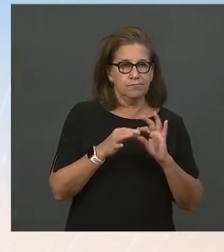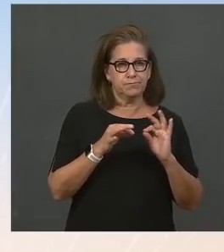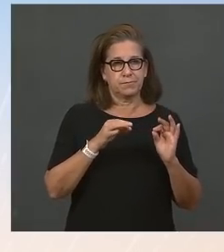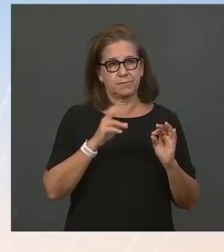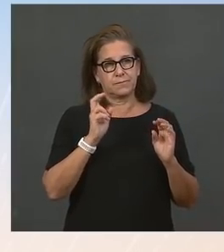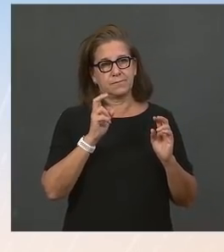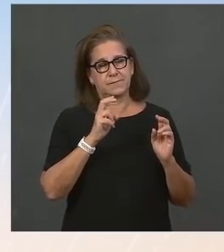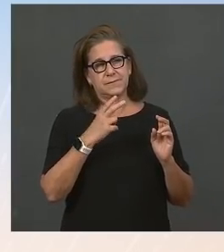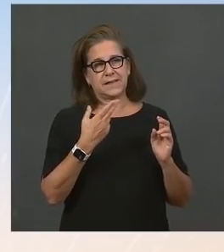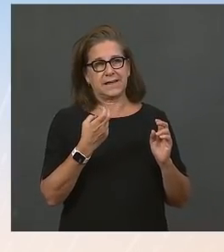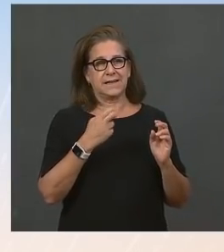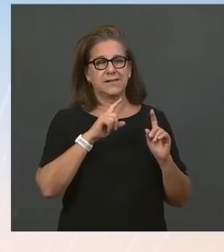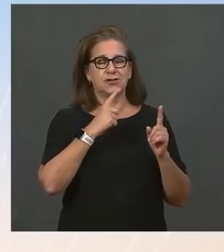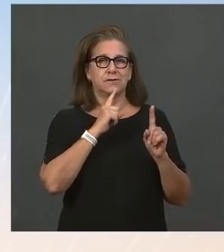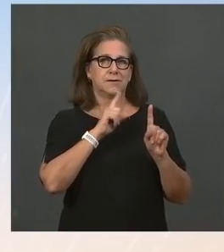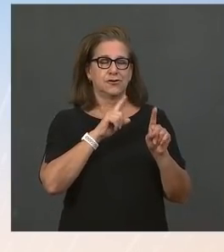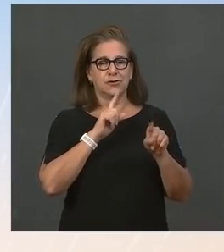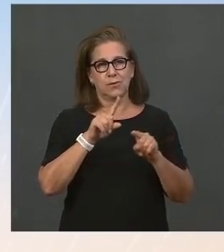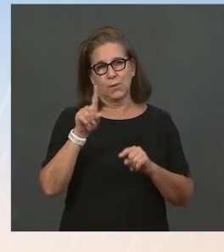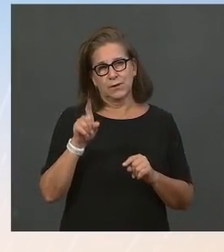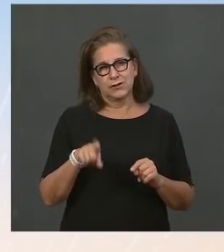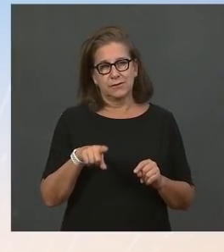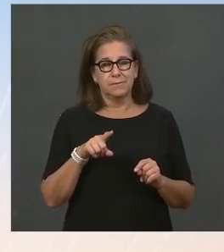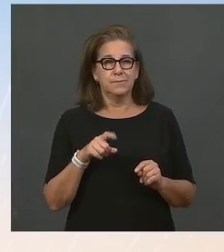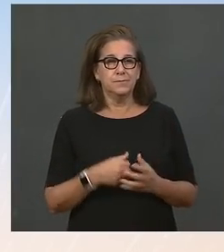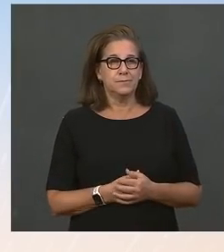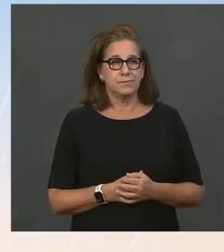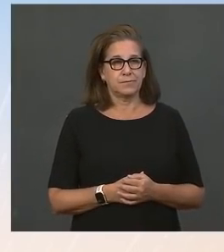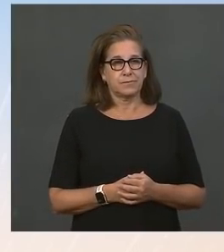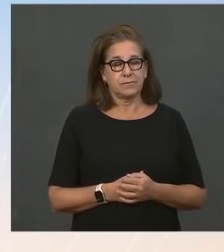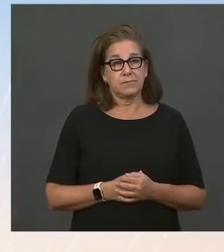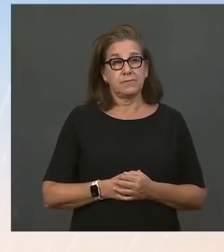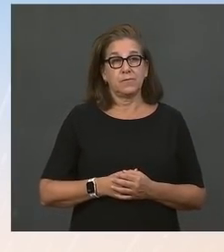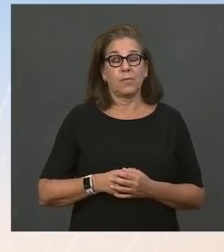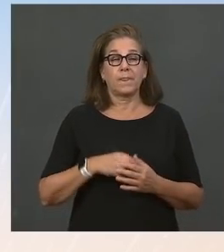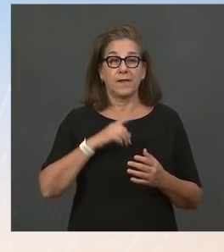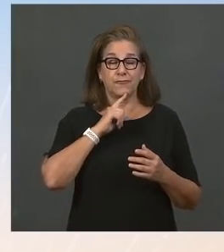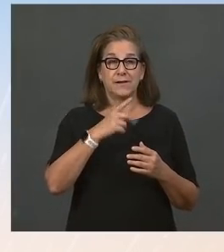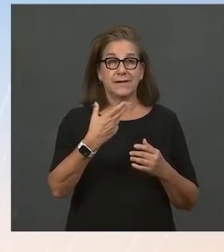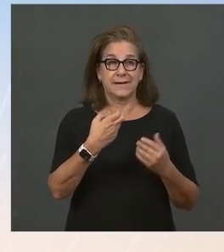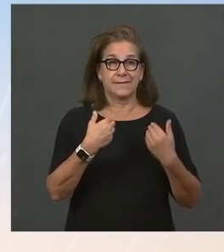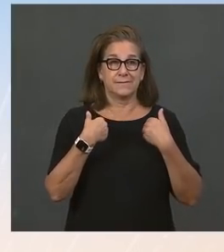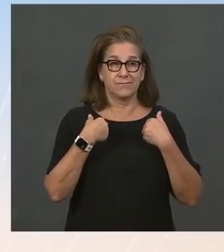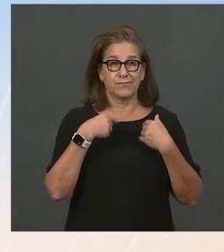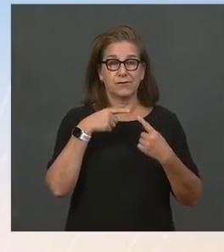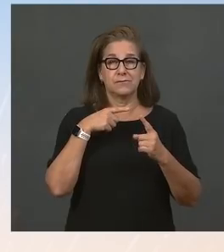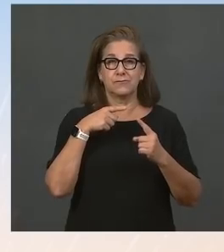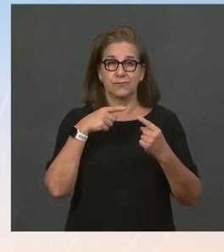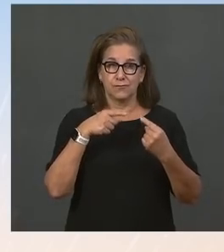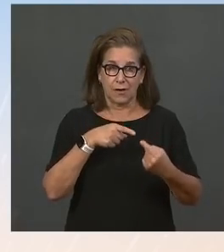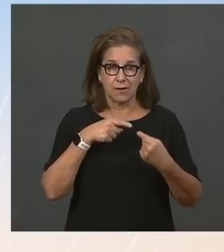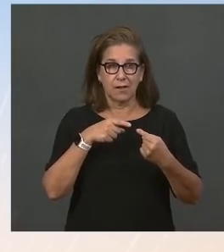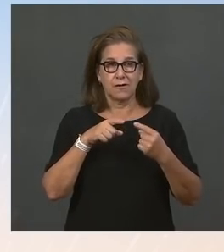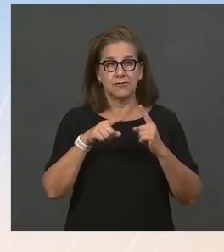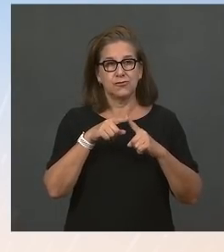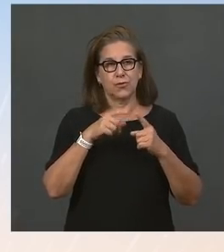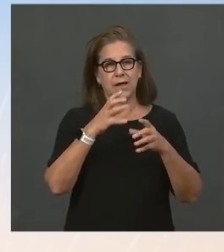referring to the challenge of having the votes to move forward on raising the corporate rate, not the ability to raise revenue through a range of other tax fairness proposals.